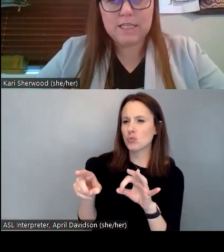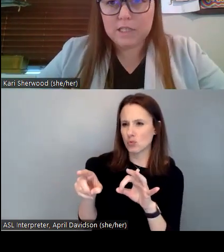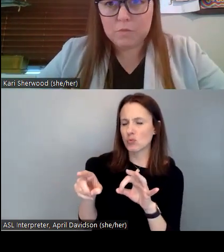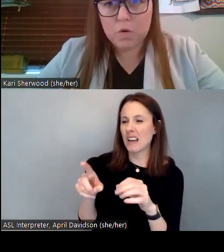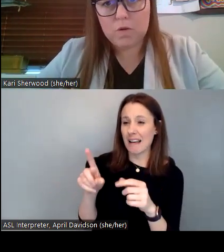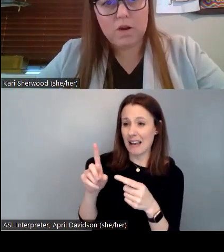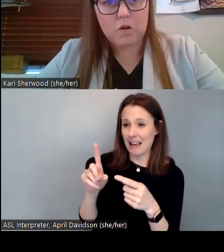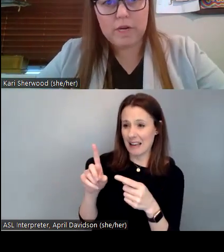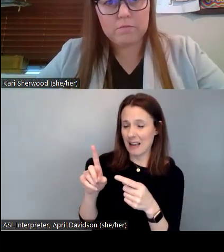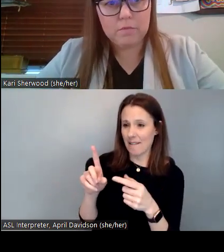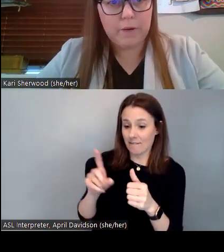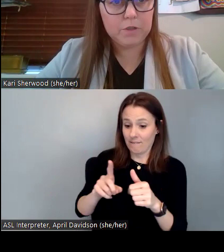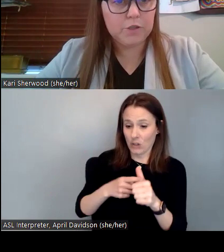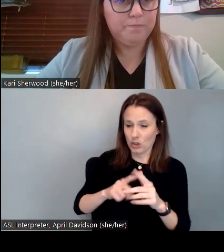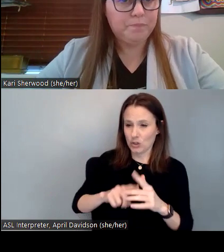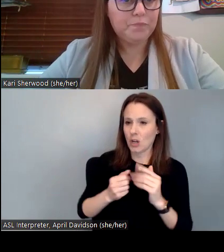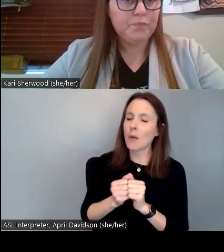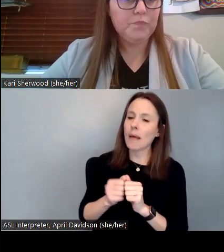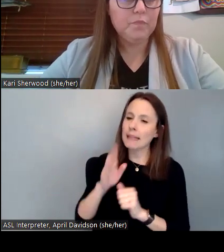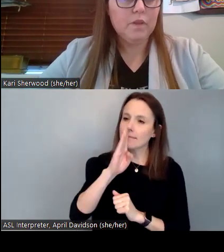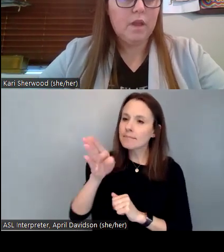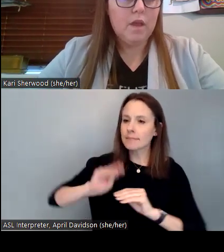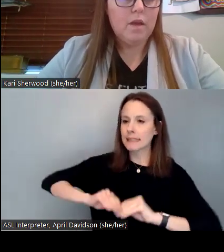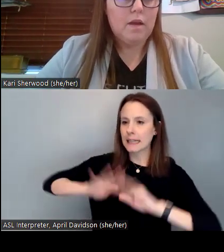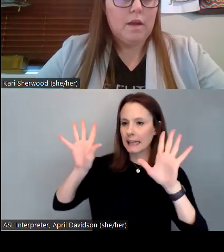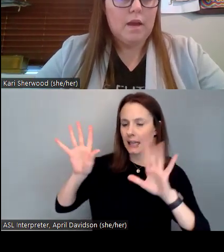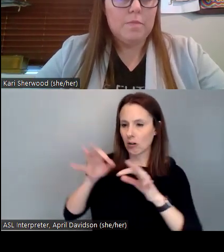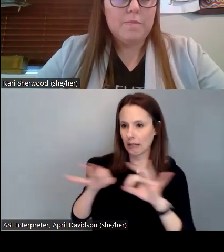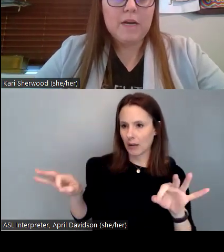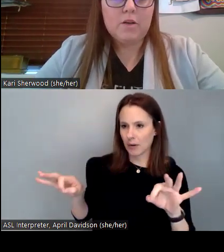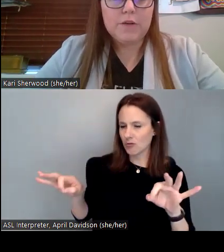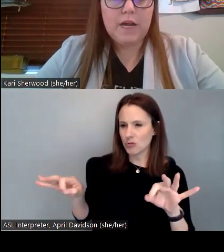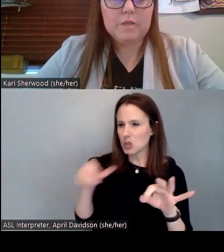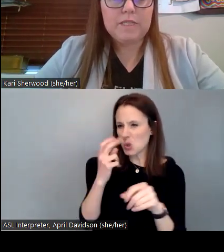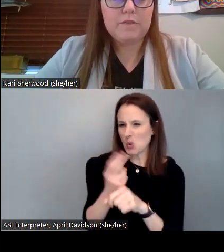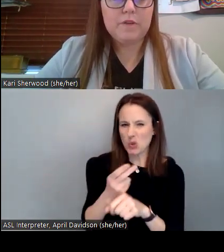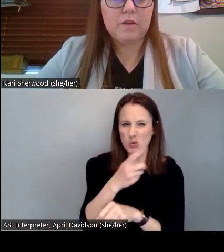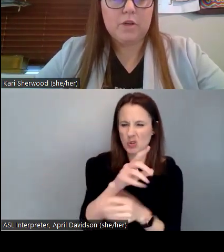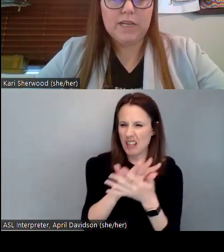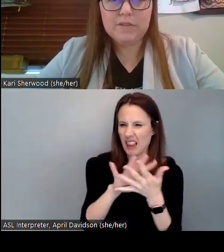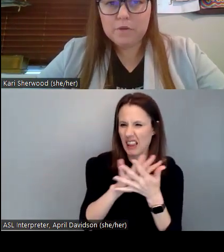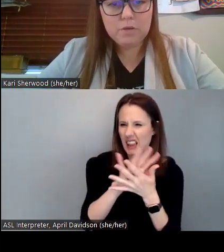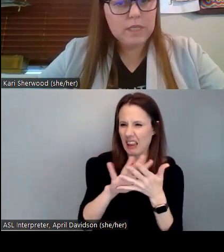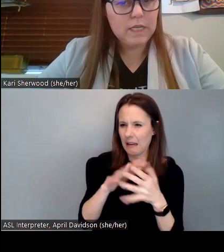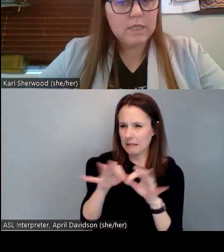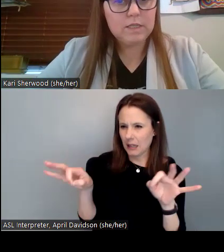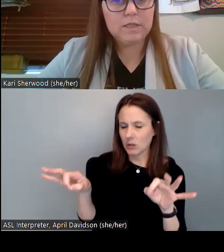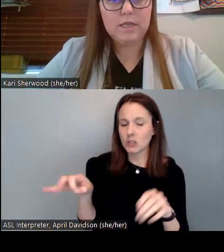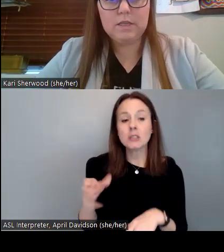stick to more concrete language. They might also have specific learning difficulties.